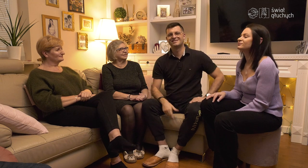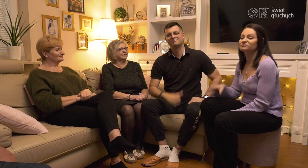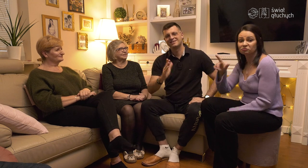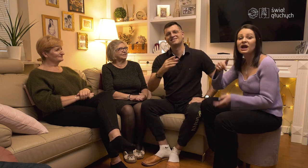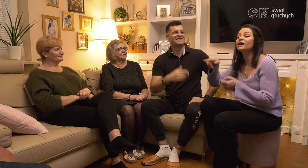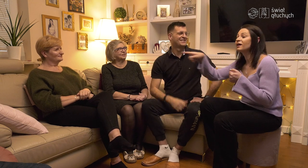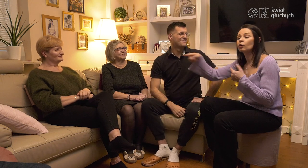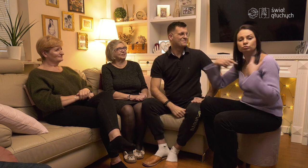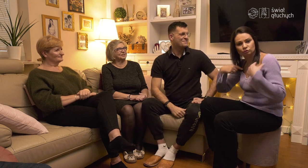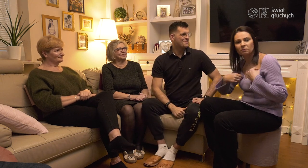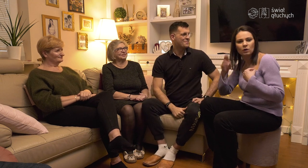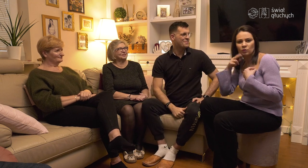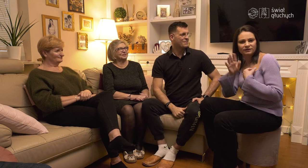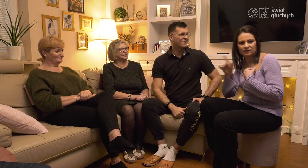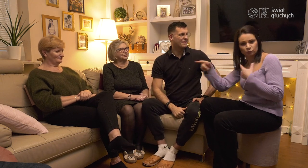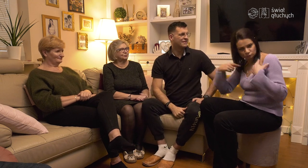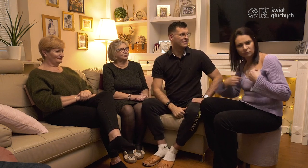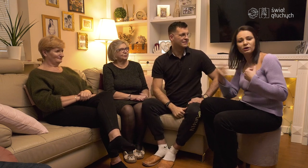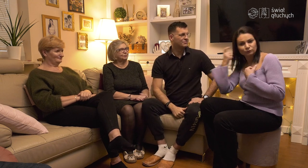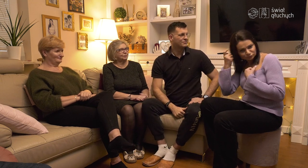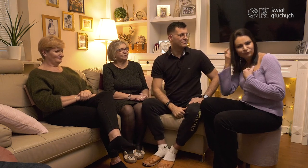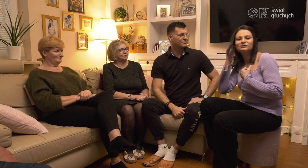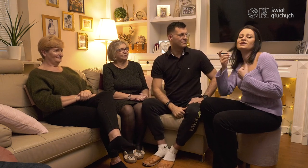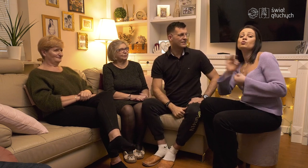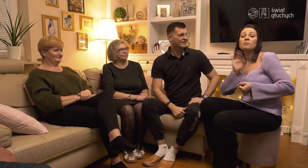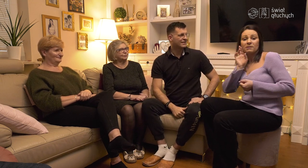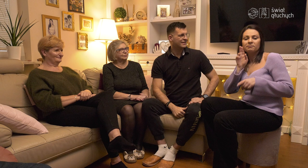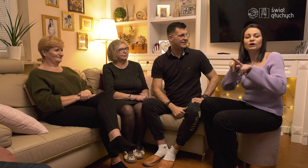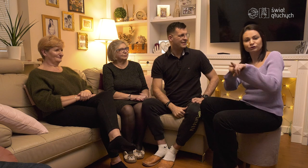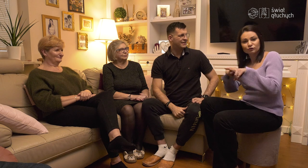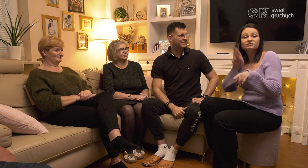[Monika]: My aunt is a hearing person, she's my mother's sister.